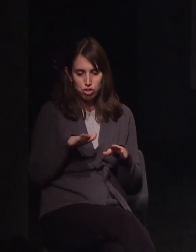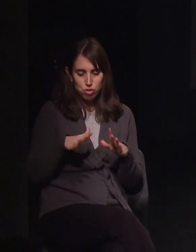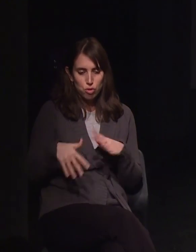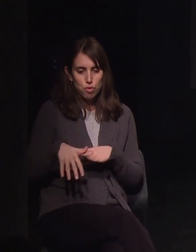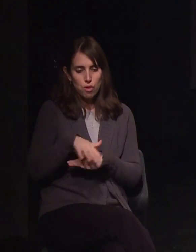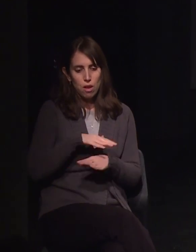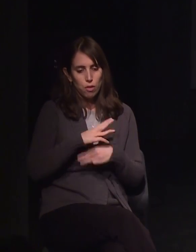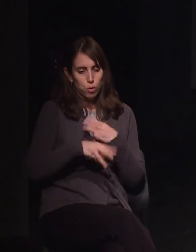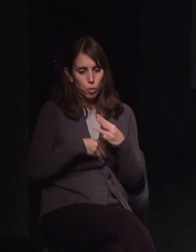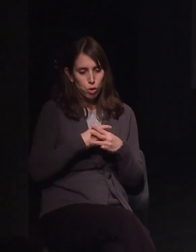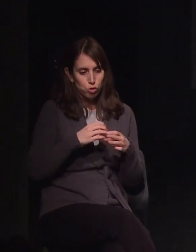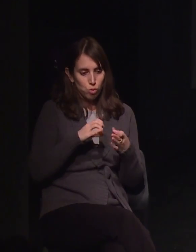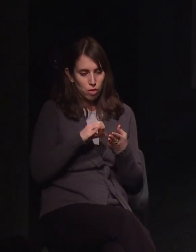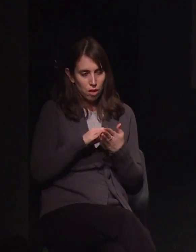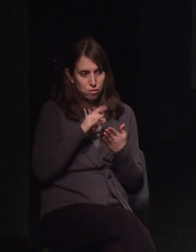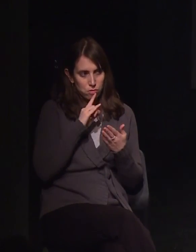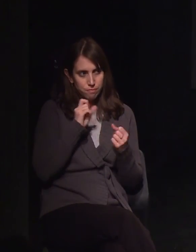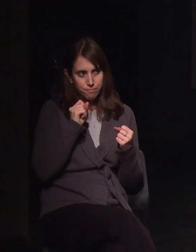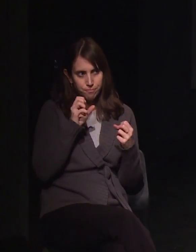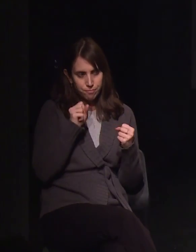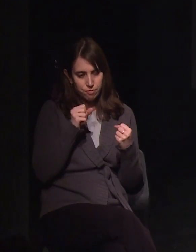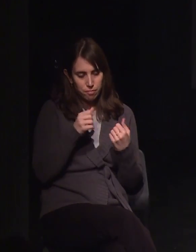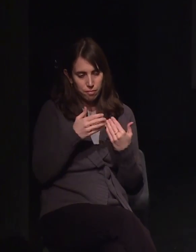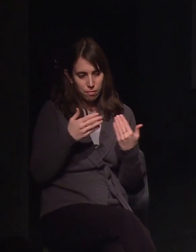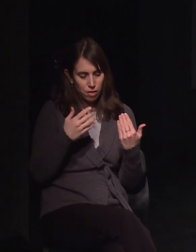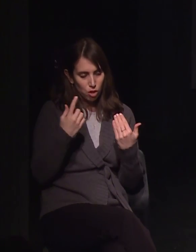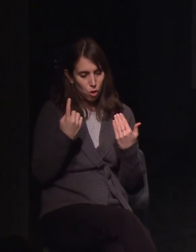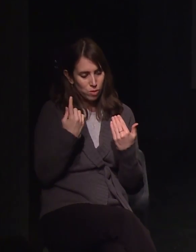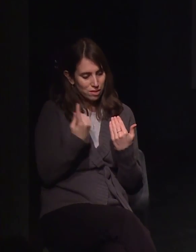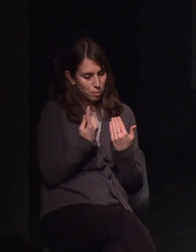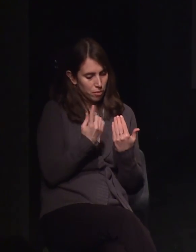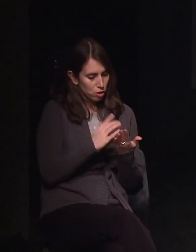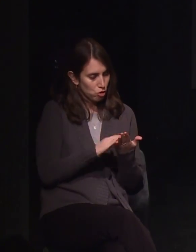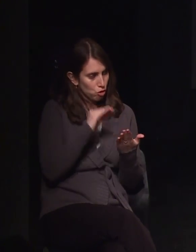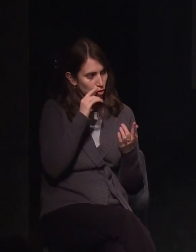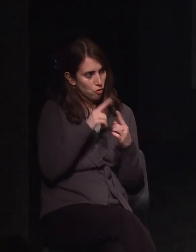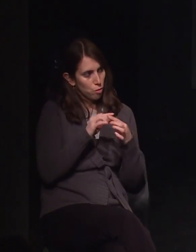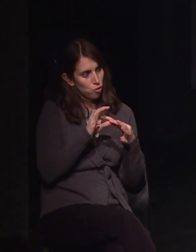There’s always something new to learn out there from a related field. We don’t have to reinvent the wheel every time.